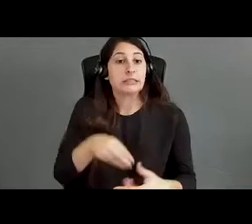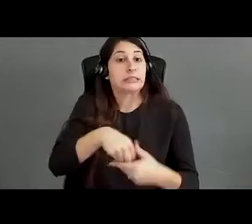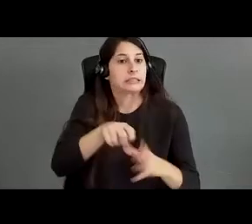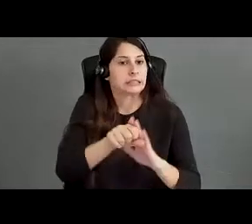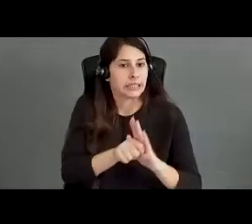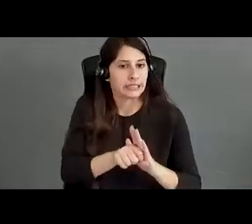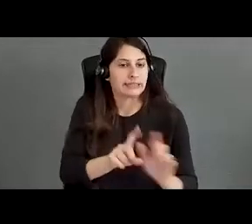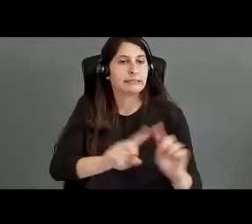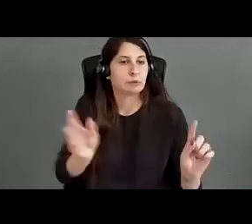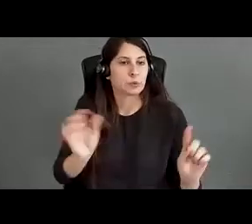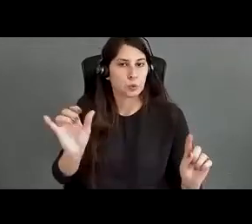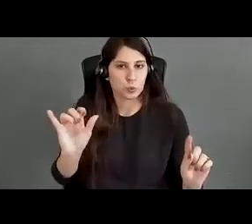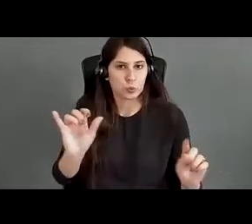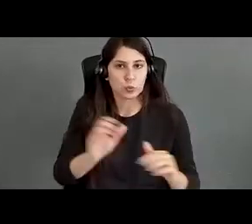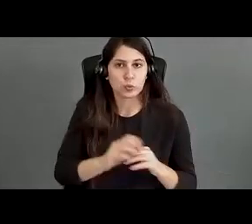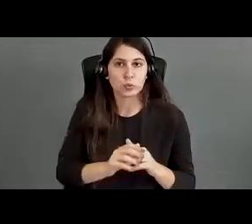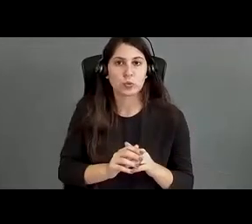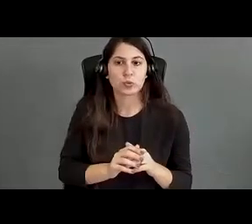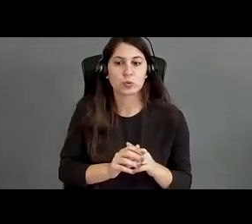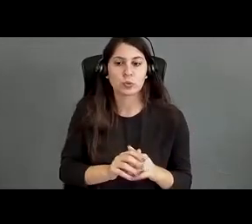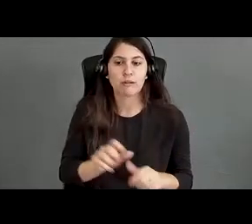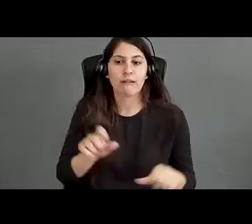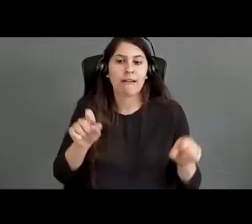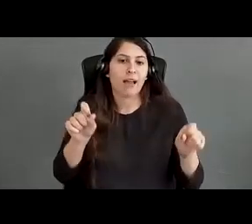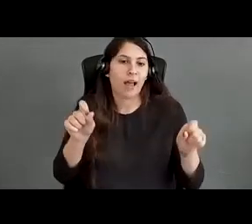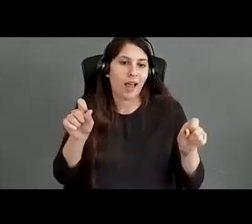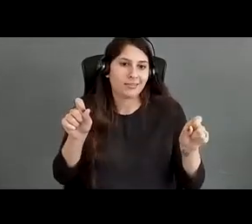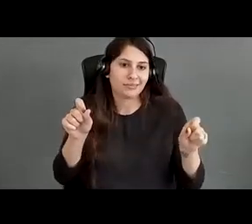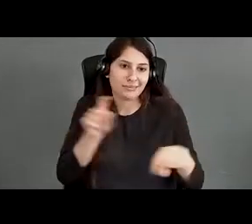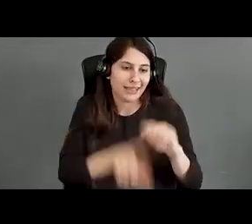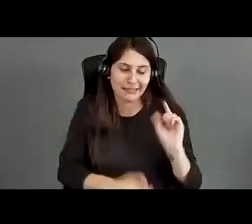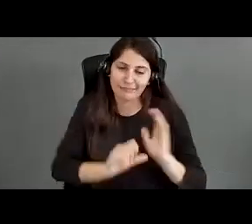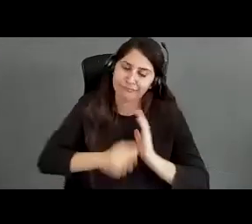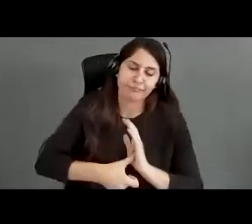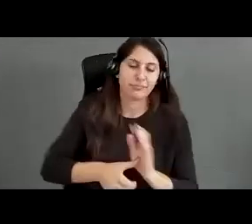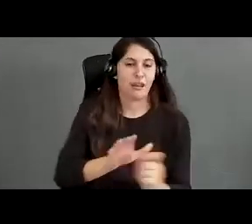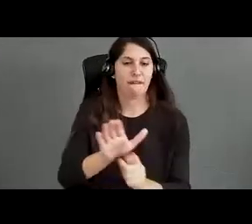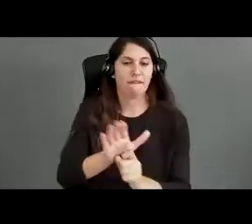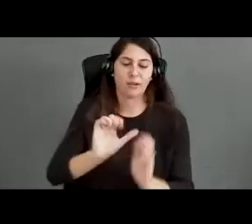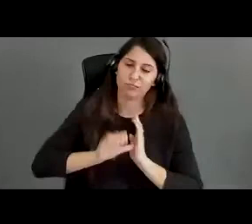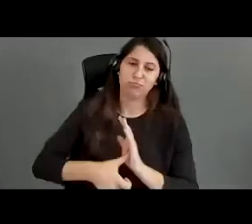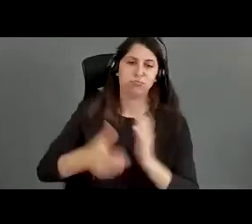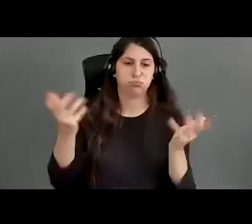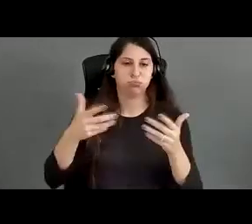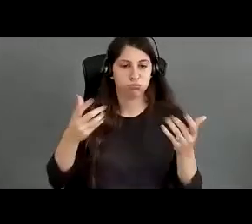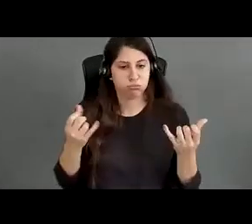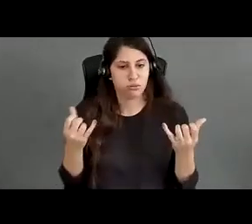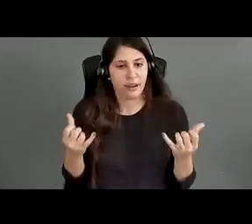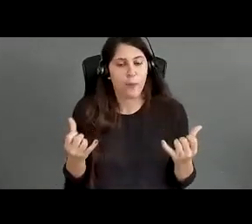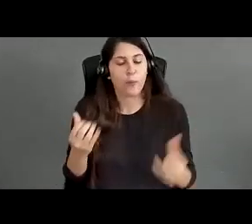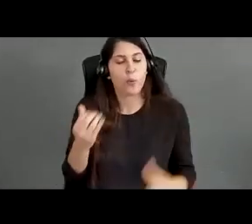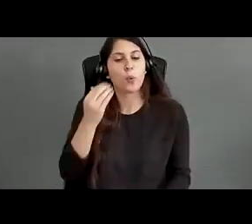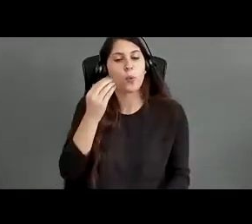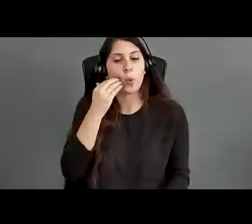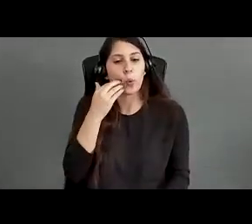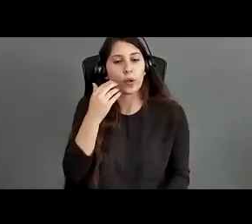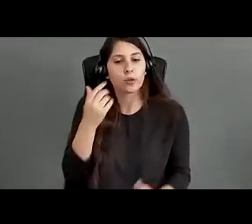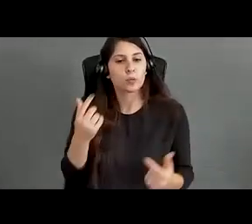So again, can't emphasize that enough. I want to leave you with knowing where you can go...